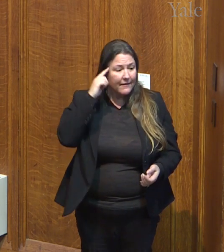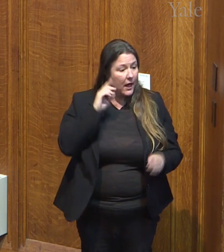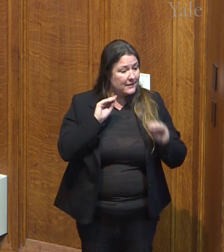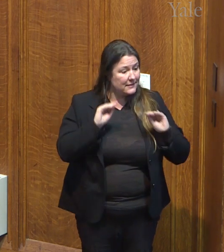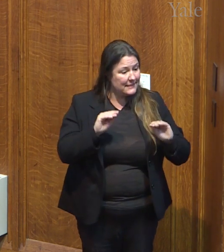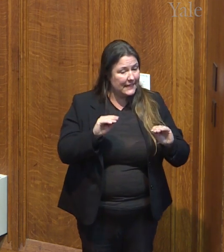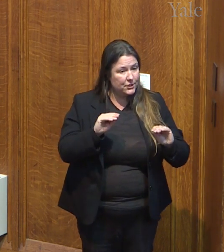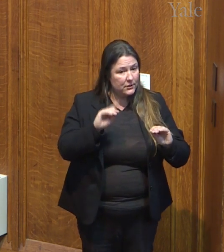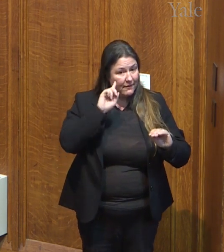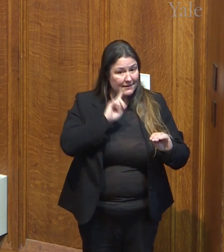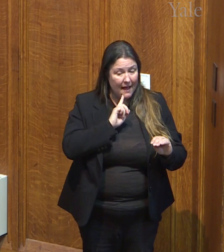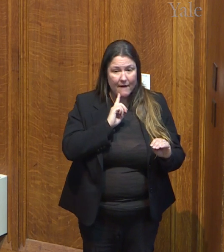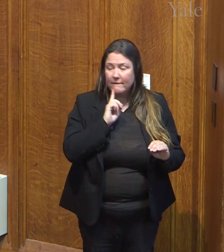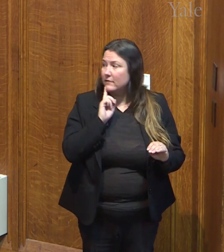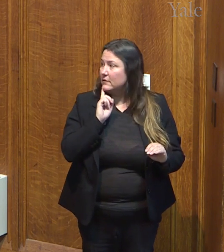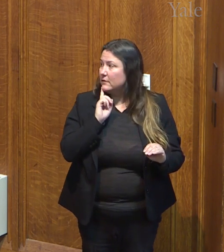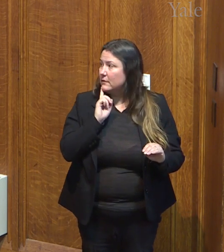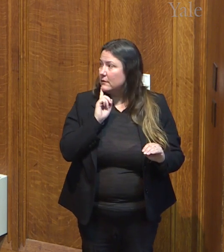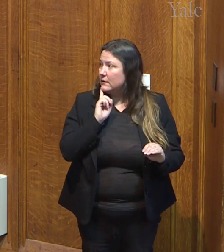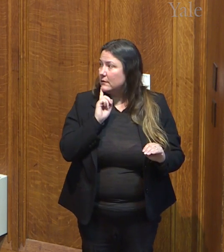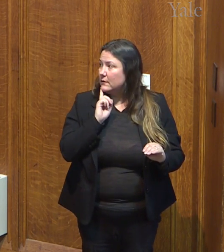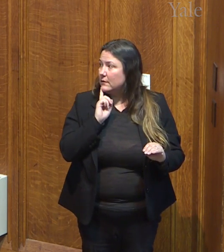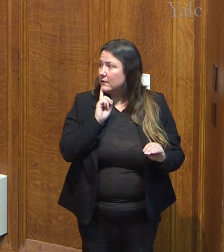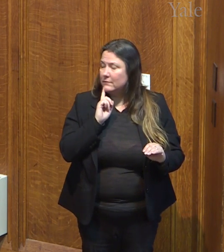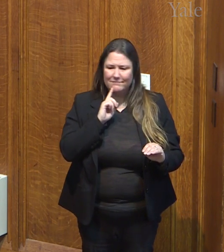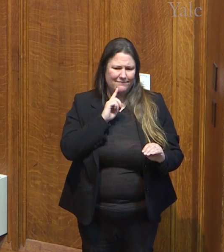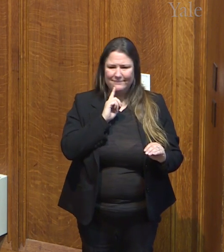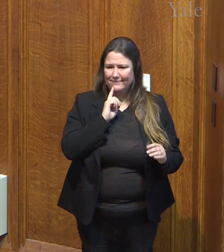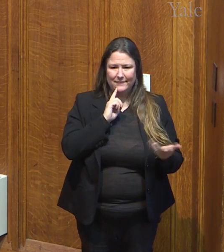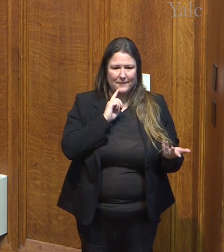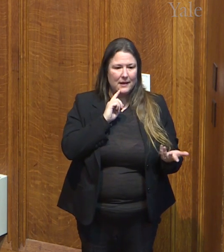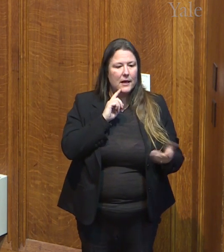abstractions was an insurmountable task.